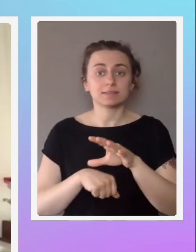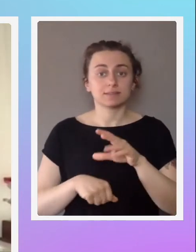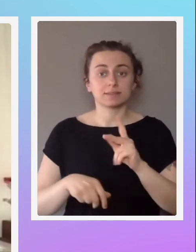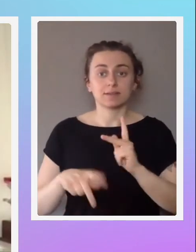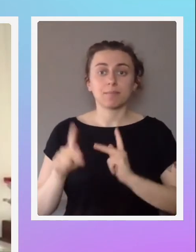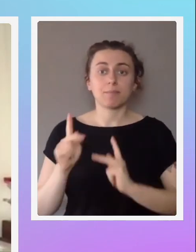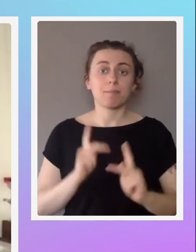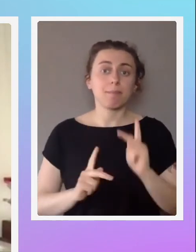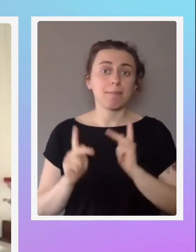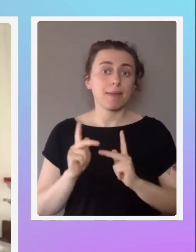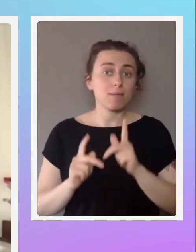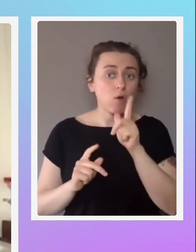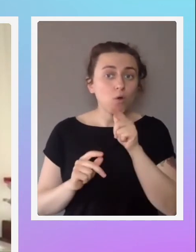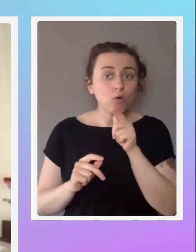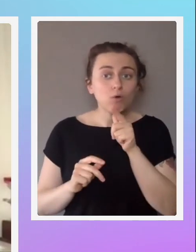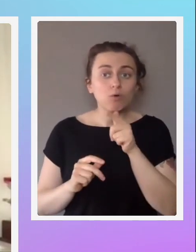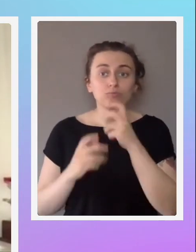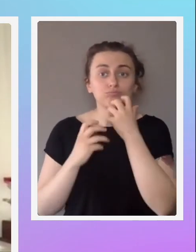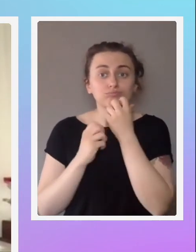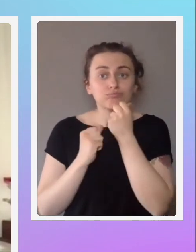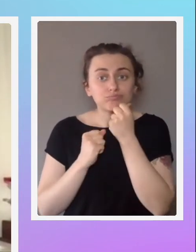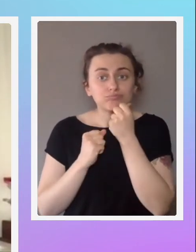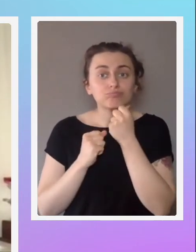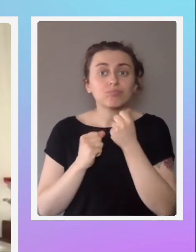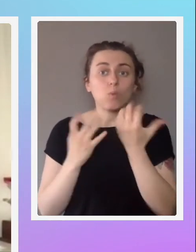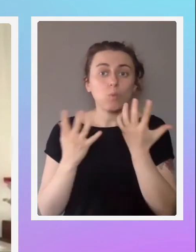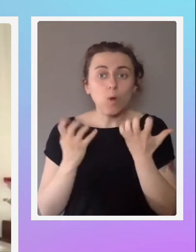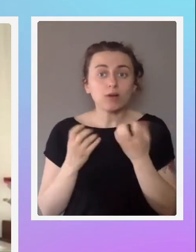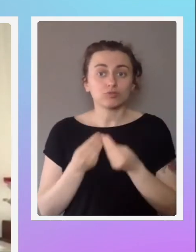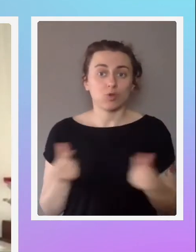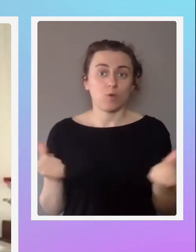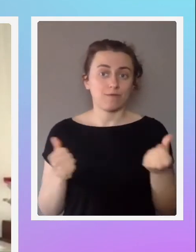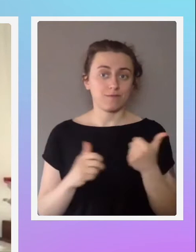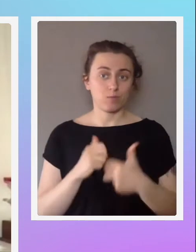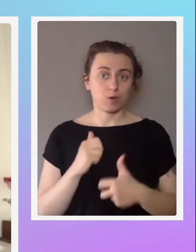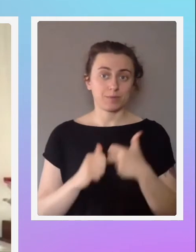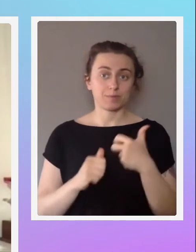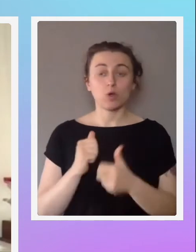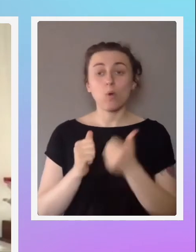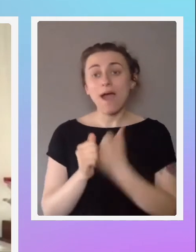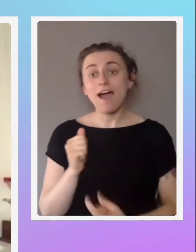who care about solving these problems. So everyone in the world has access